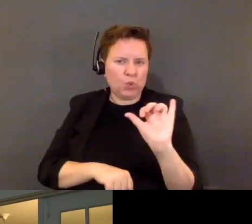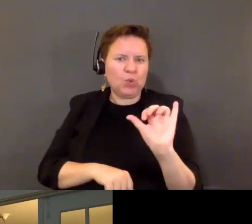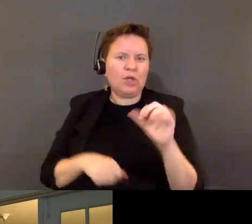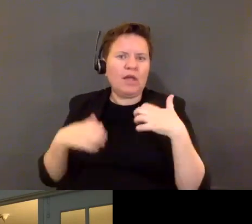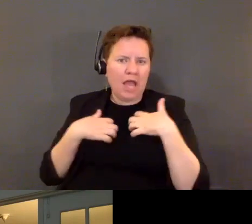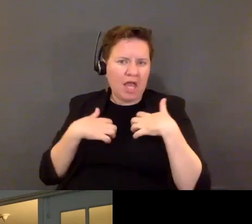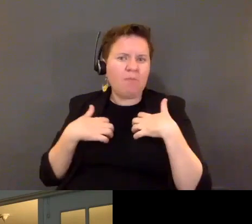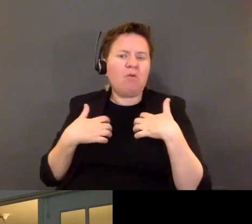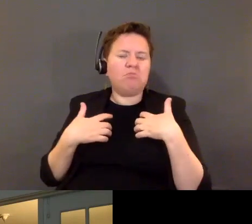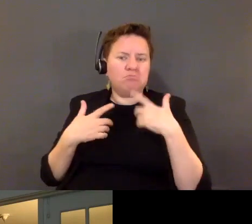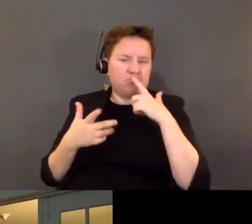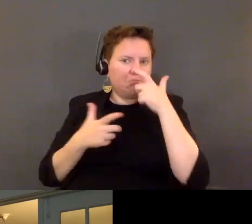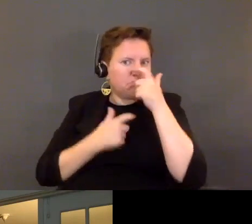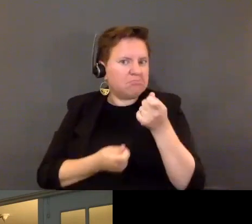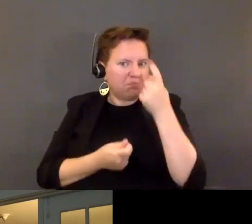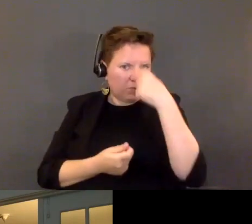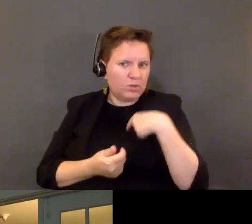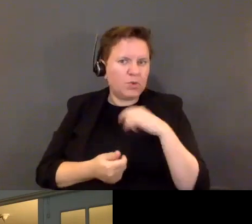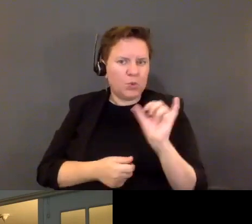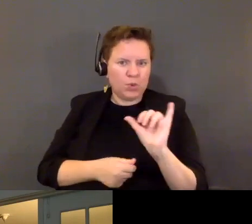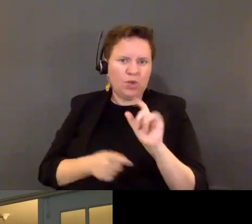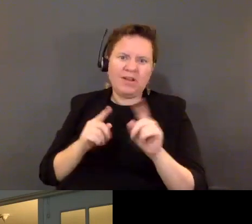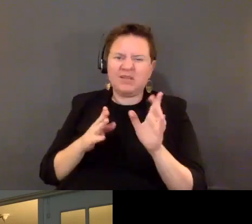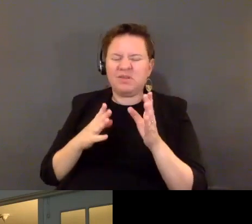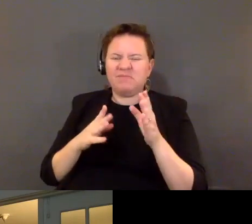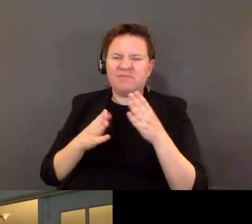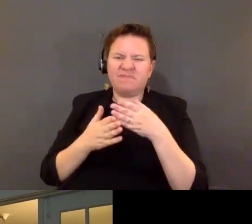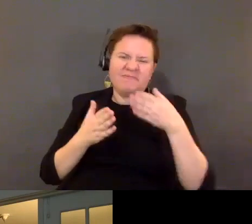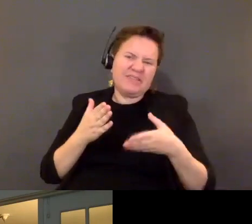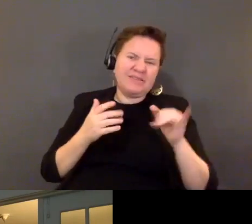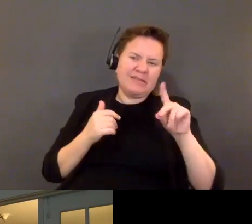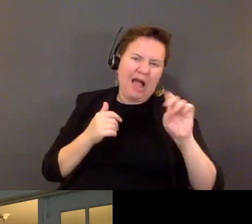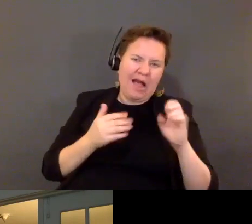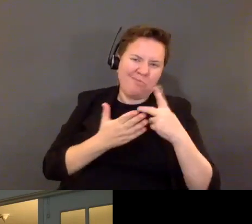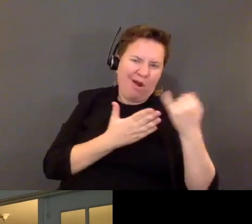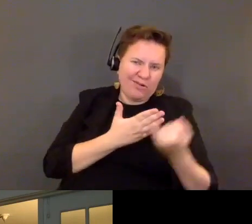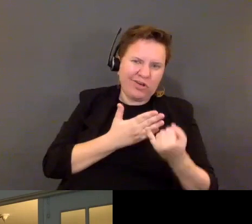very engaging for me but that's been kind of a side project um there are animals in my work